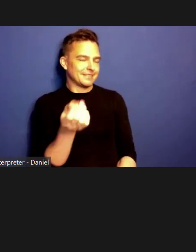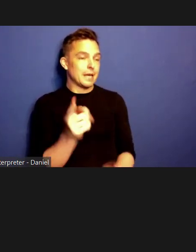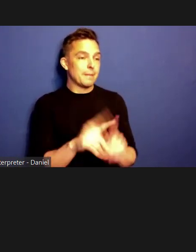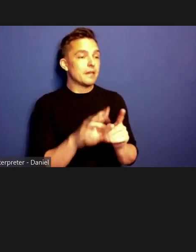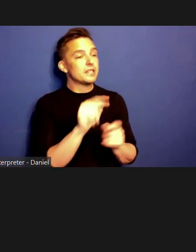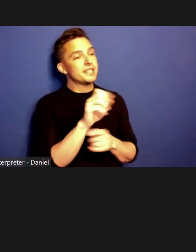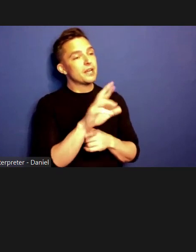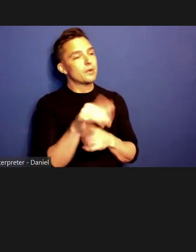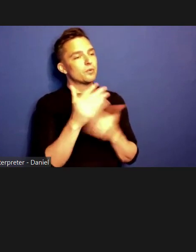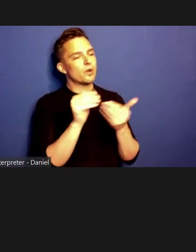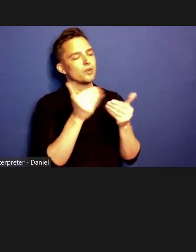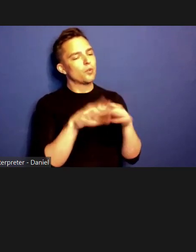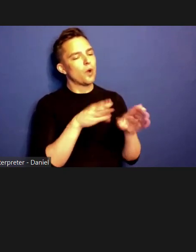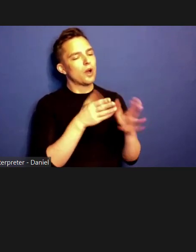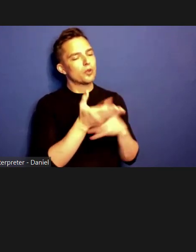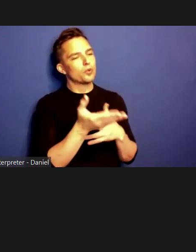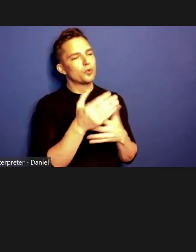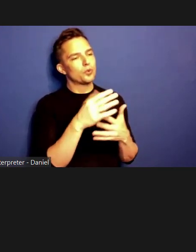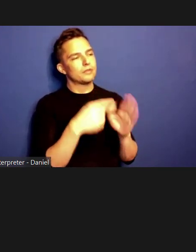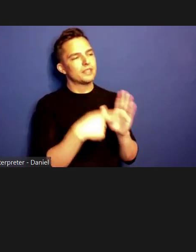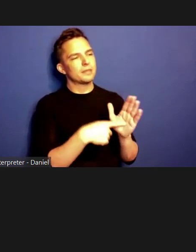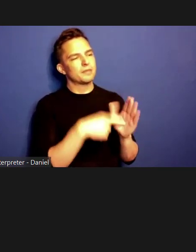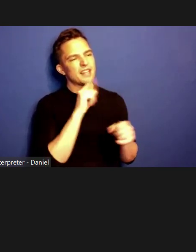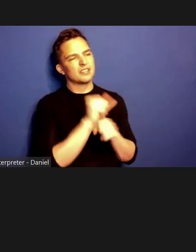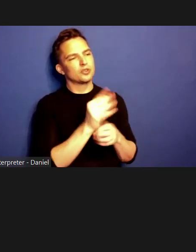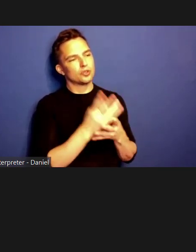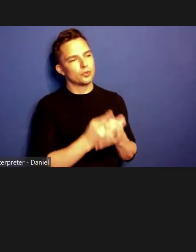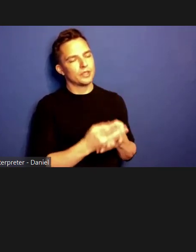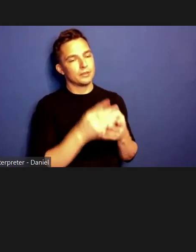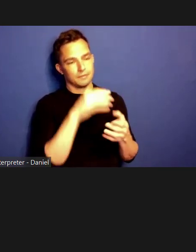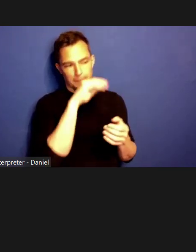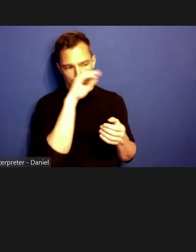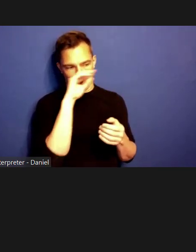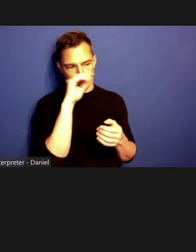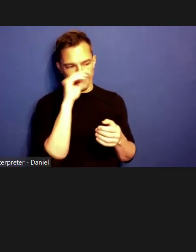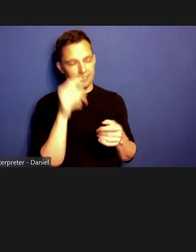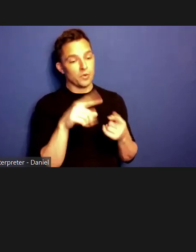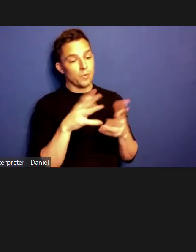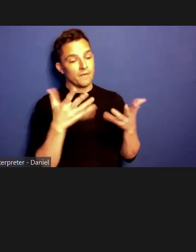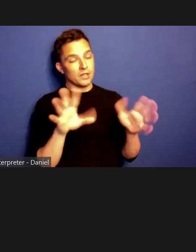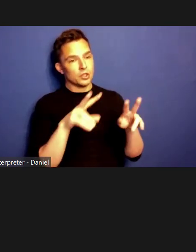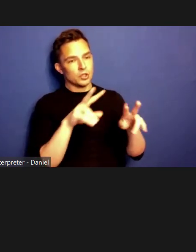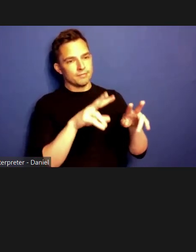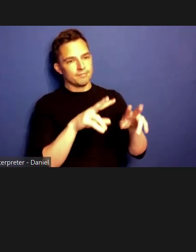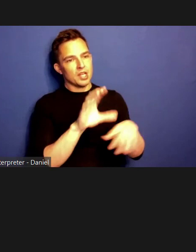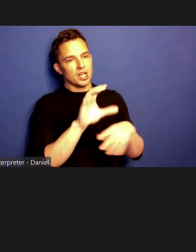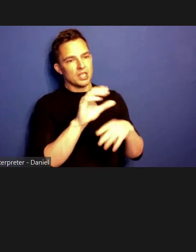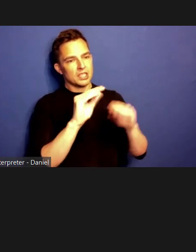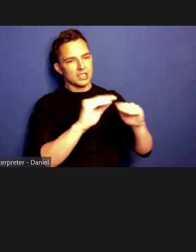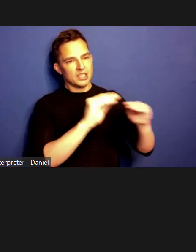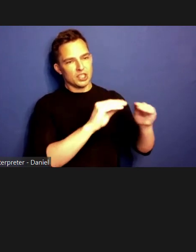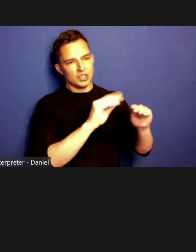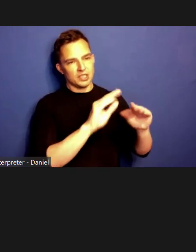once we have conditioned a child with the Pure Tone method. Dr.